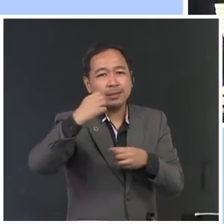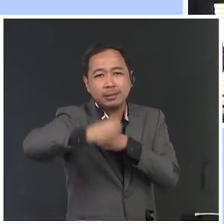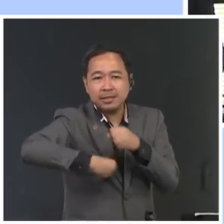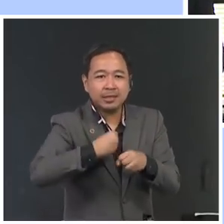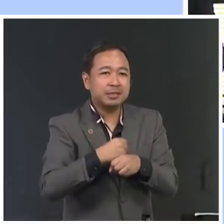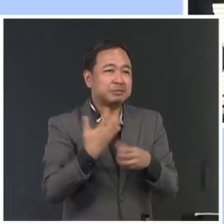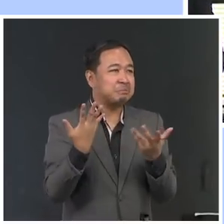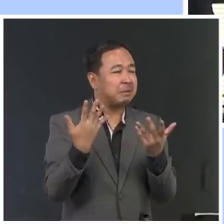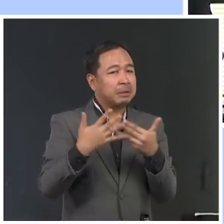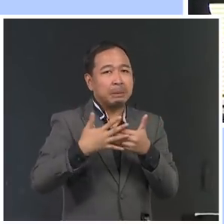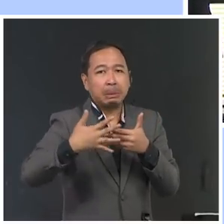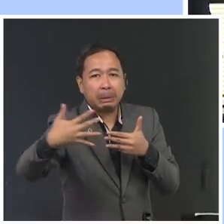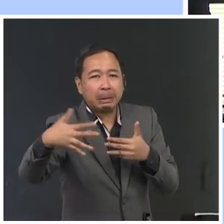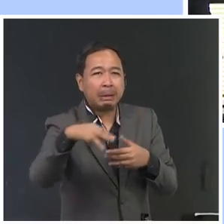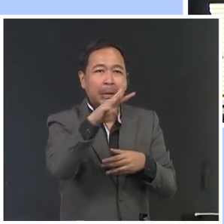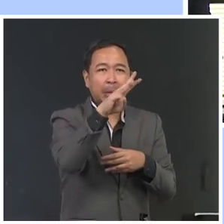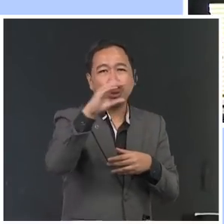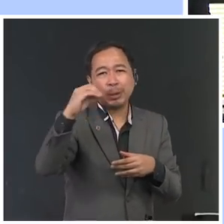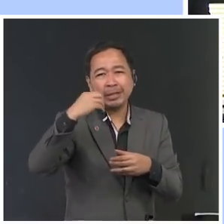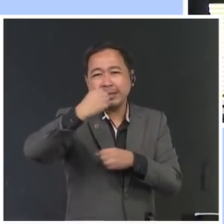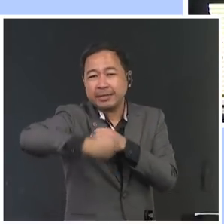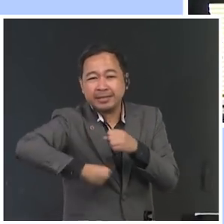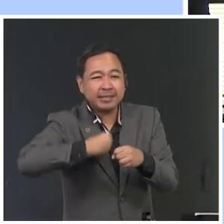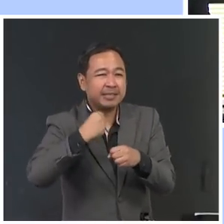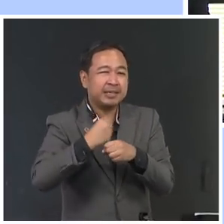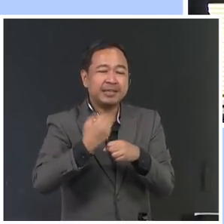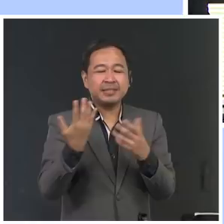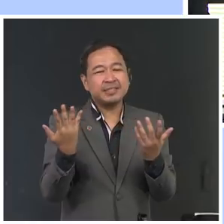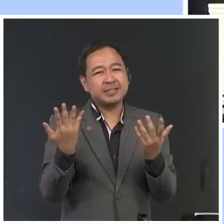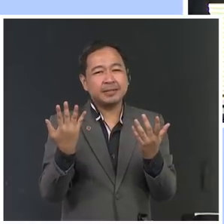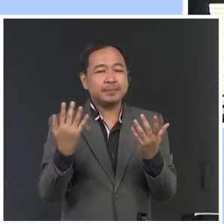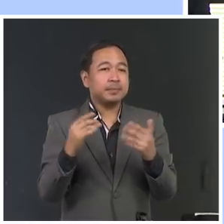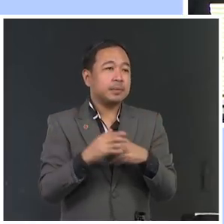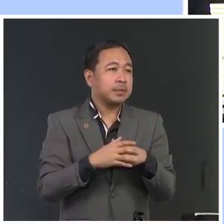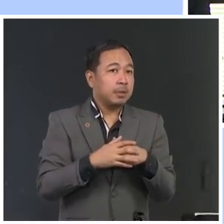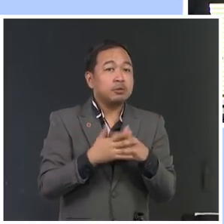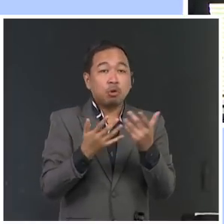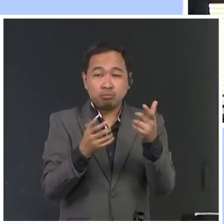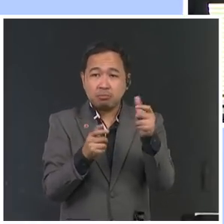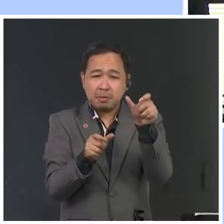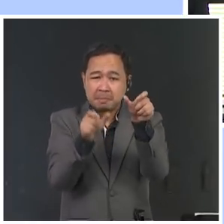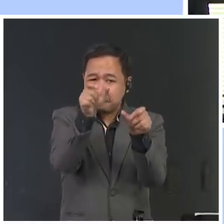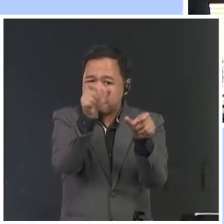important about the sign languages is the schools. Children learn sign languages, after